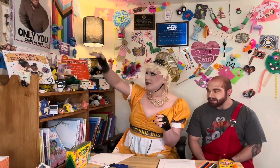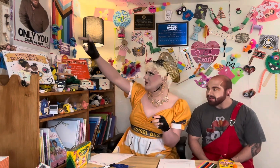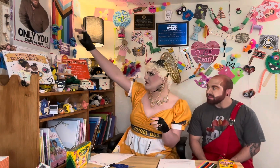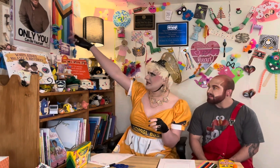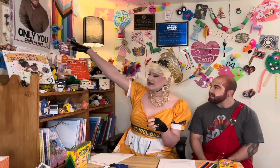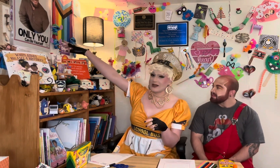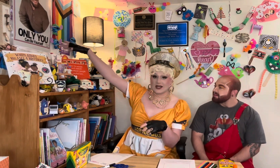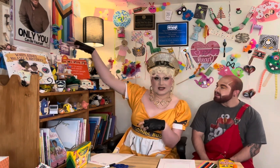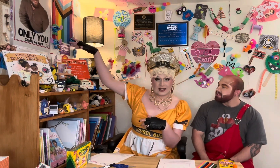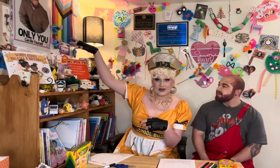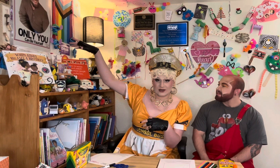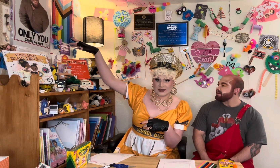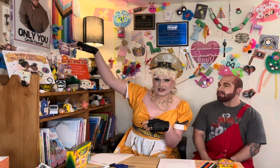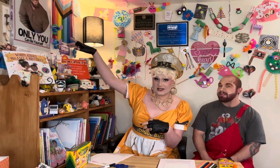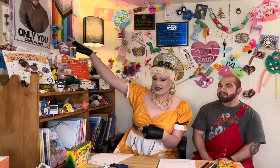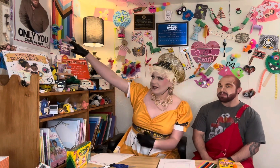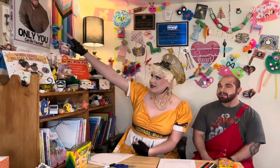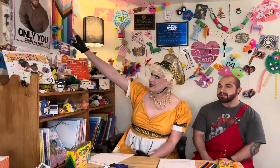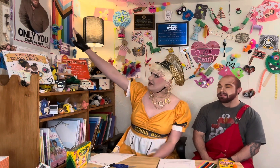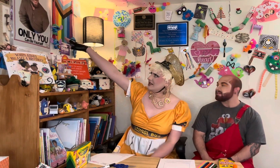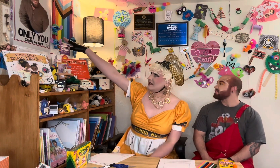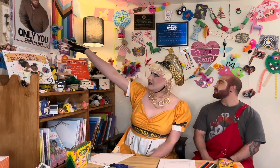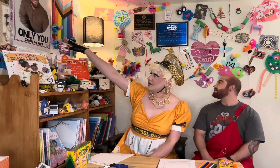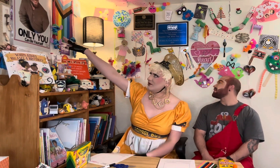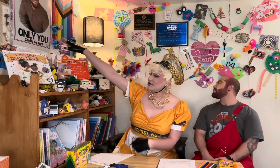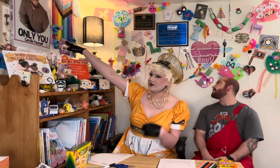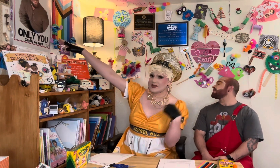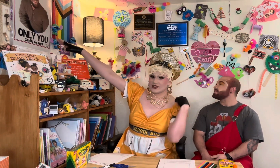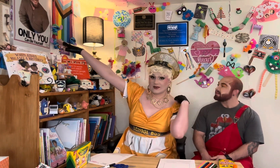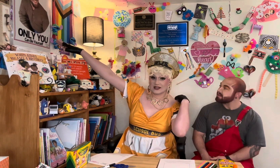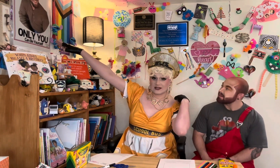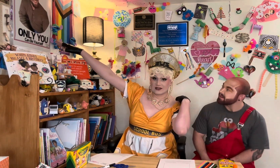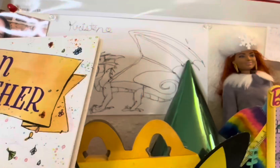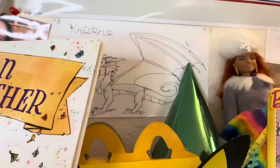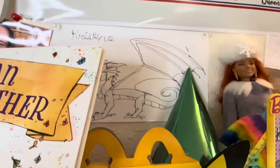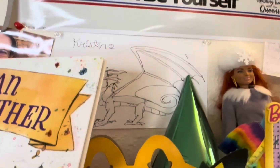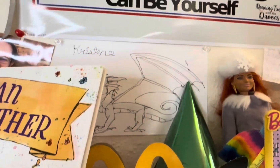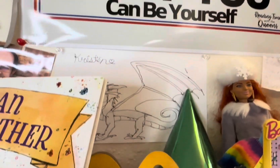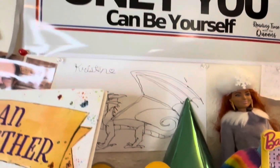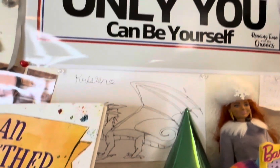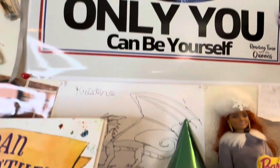you've noticed this, I mean, have you noticed this? This is a poster of Mr. Buster. This is Mr. Buster as